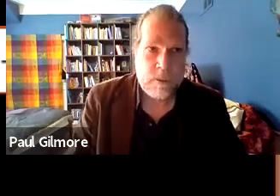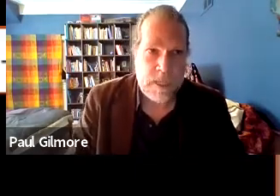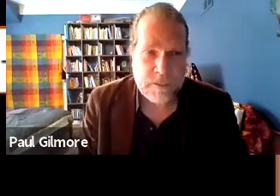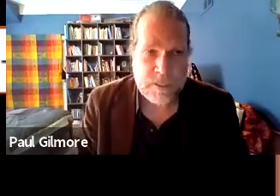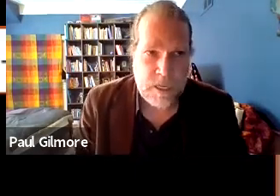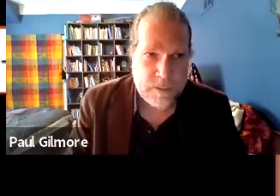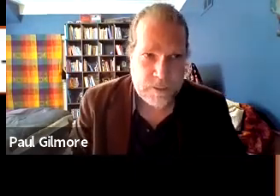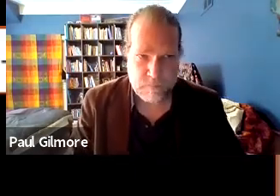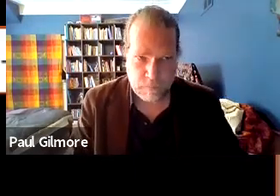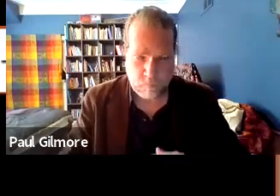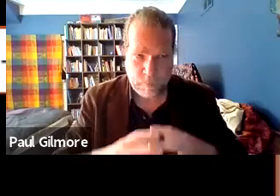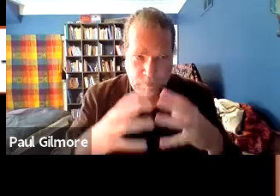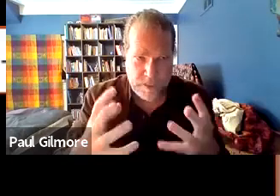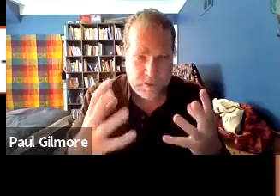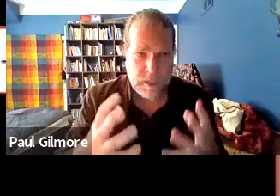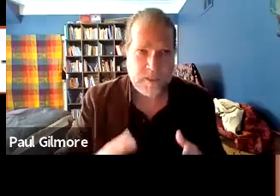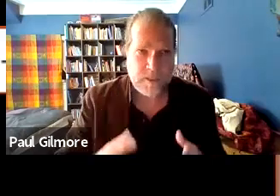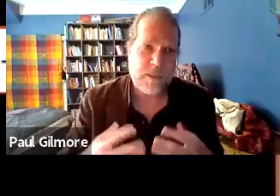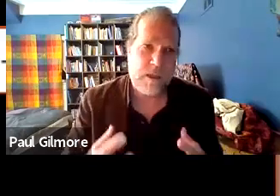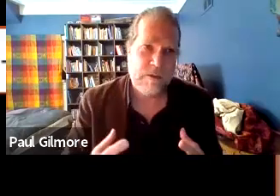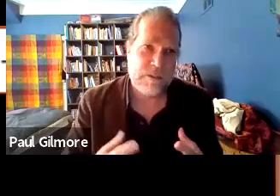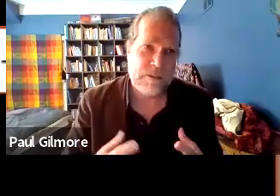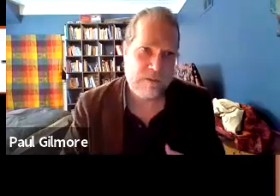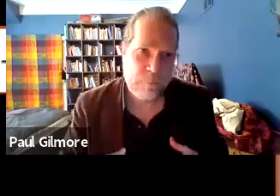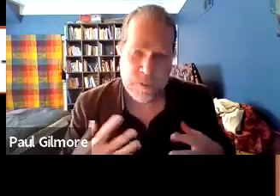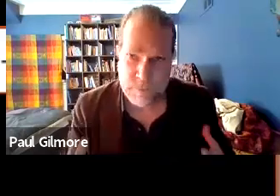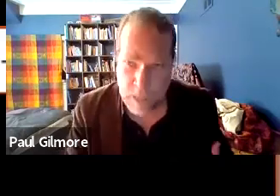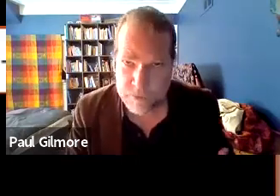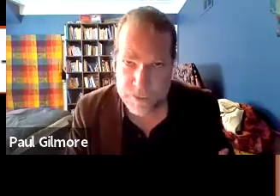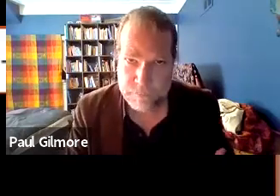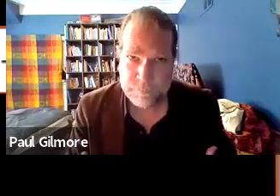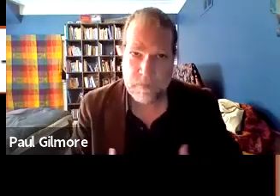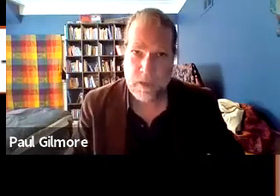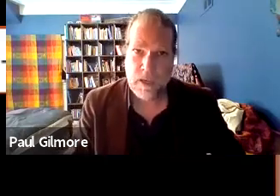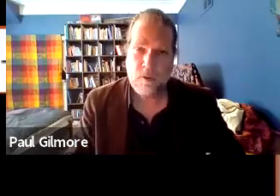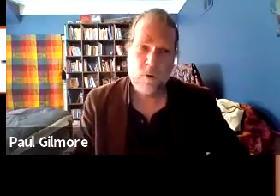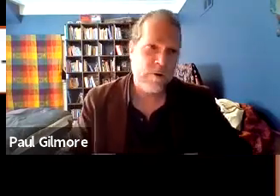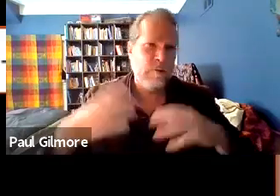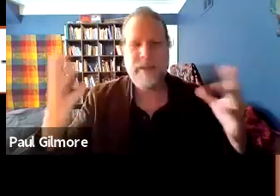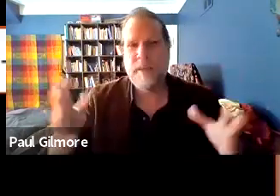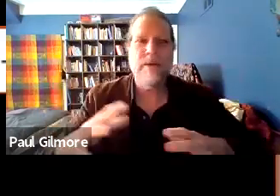the United States, we in the United States love to say that we're a democracy. Or maybe